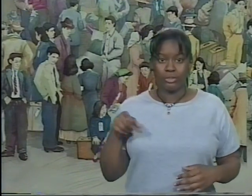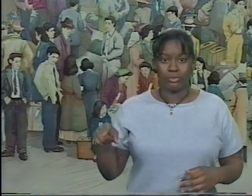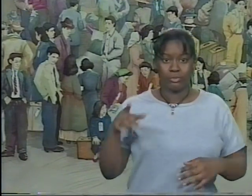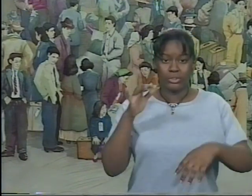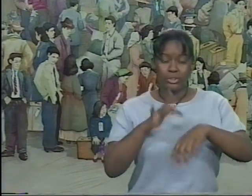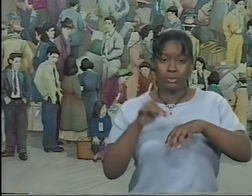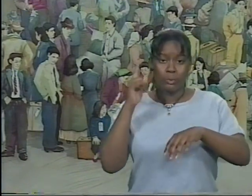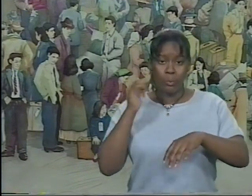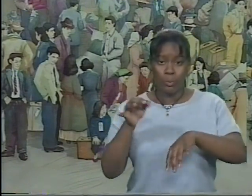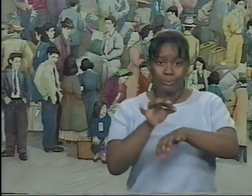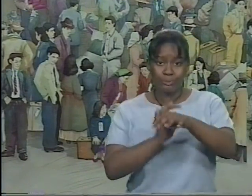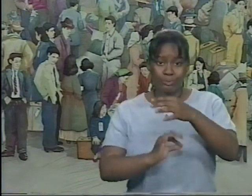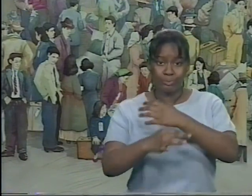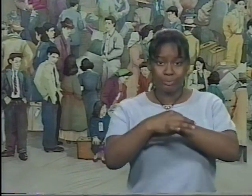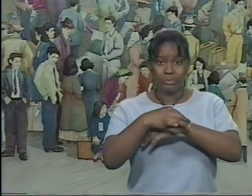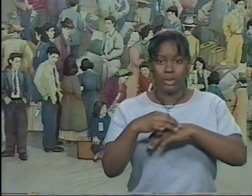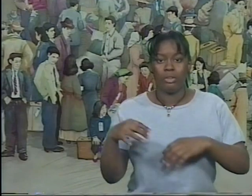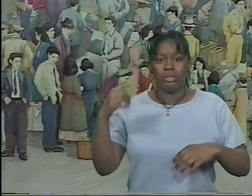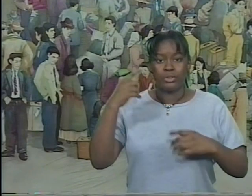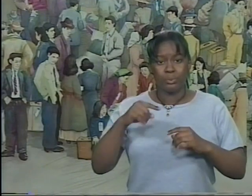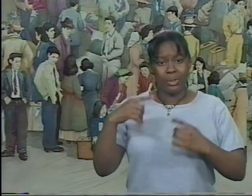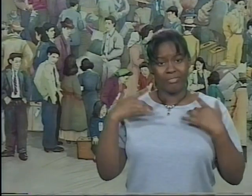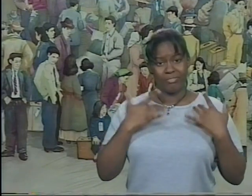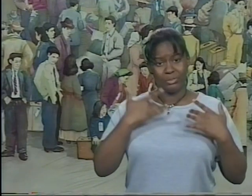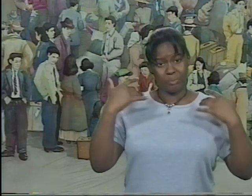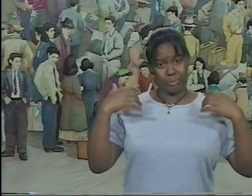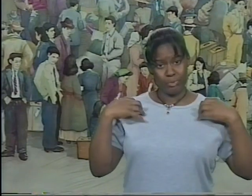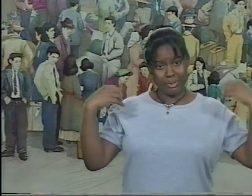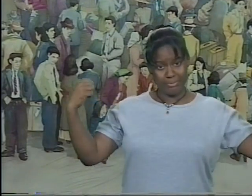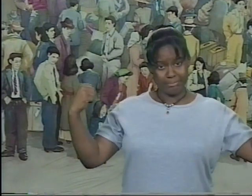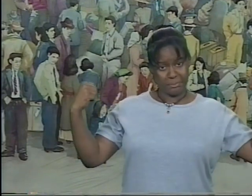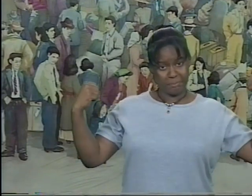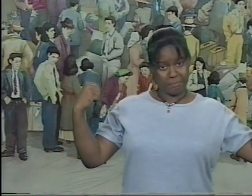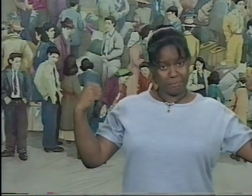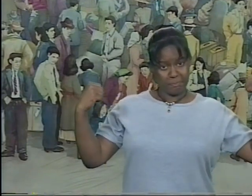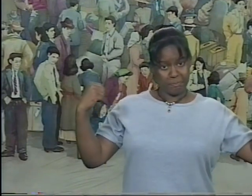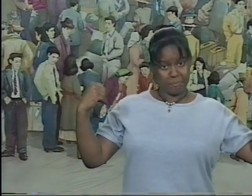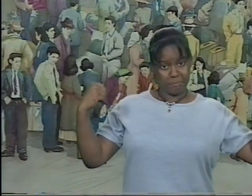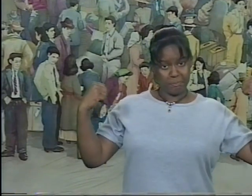wondered if everybody was as scared as she was. She touched the small gold heart on her